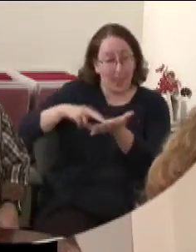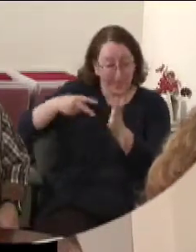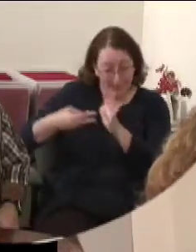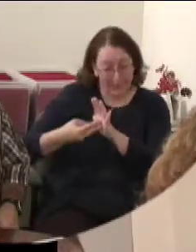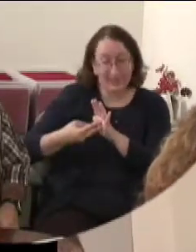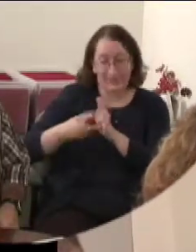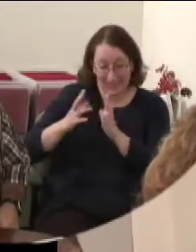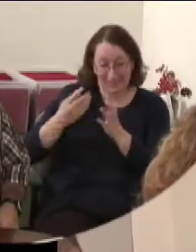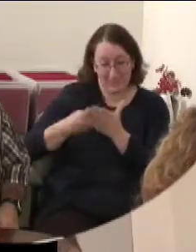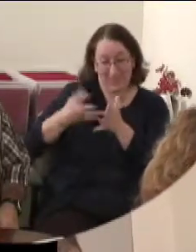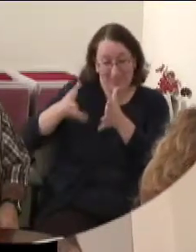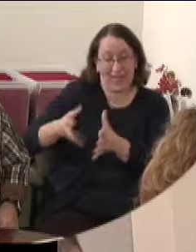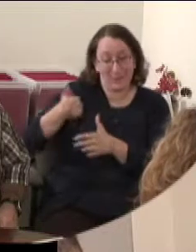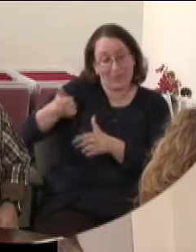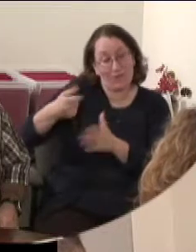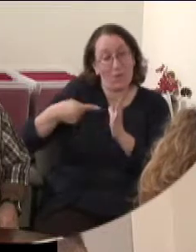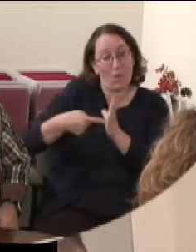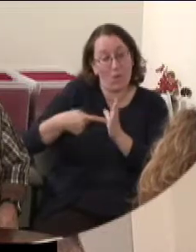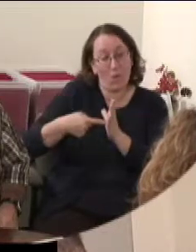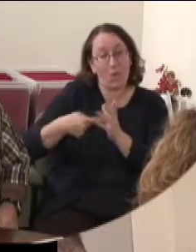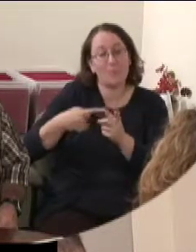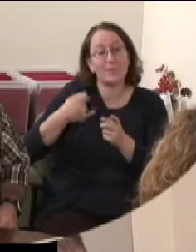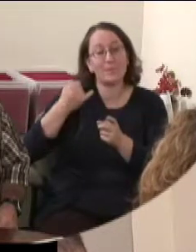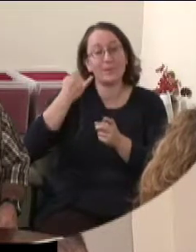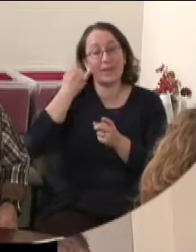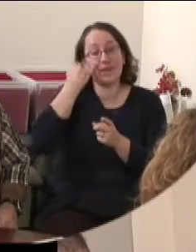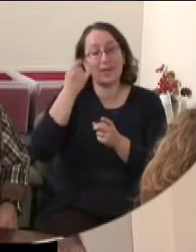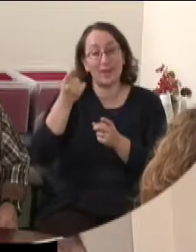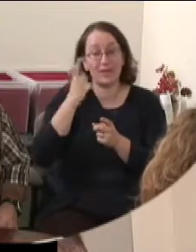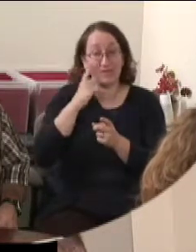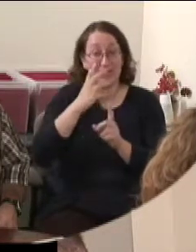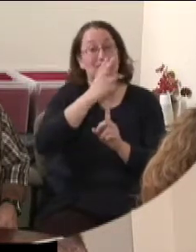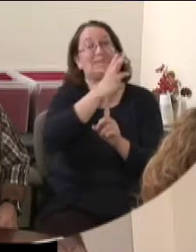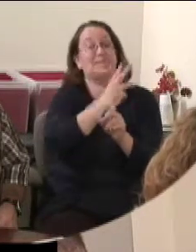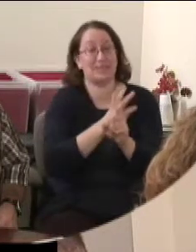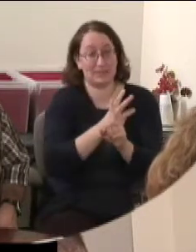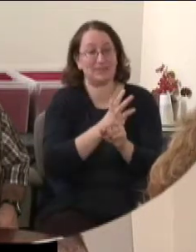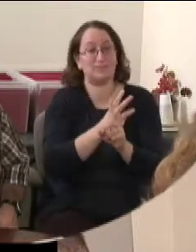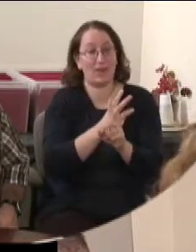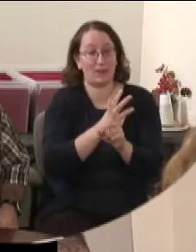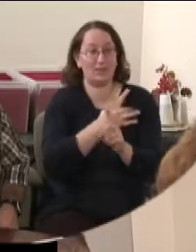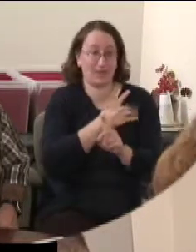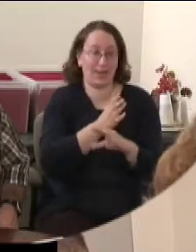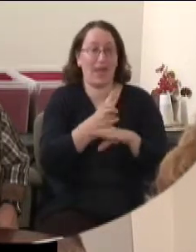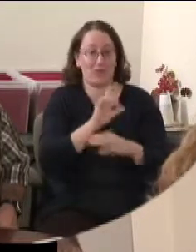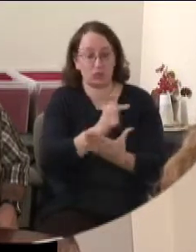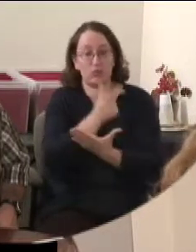if she is going to, at six months usually after you graduate,